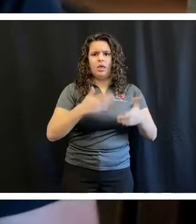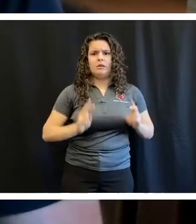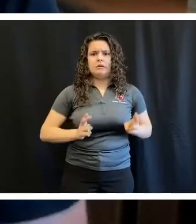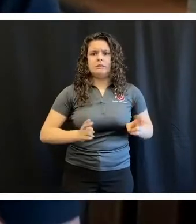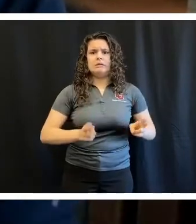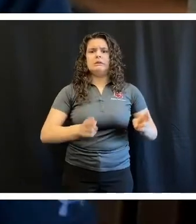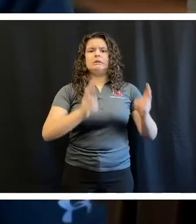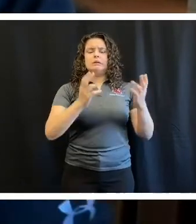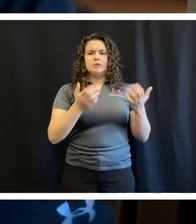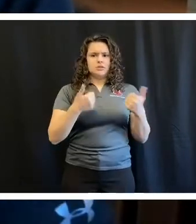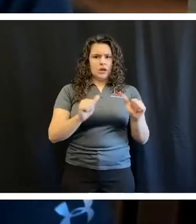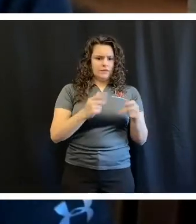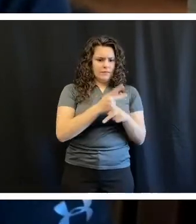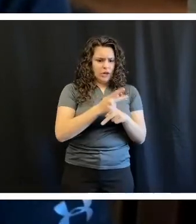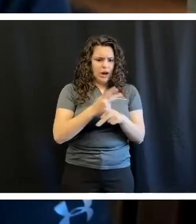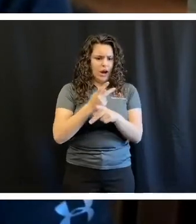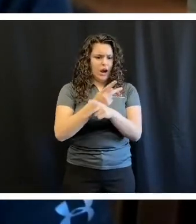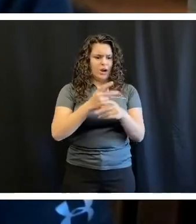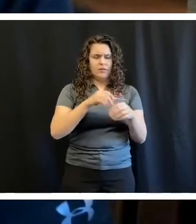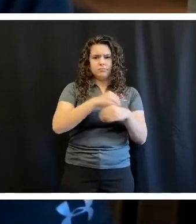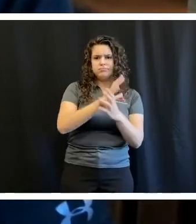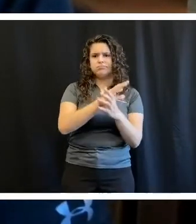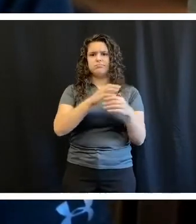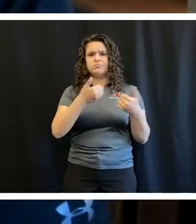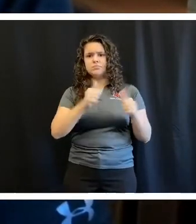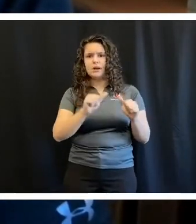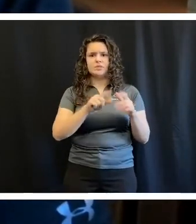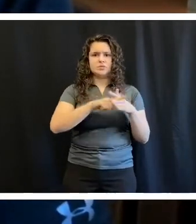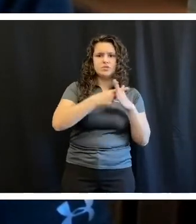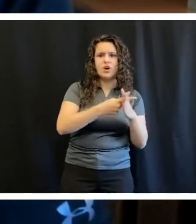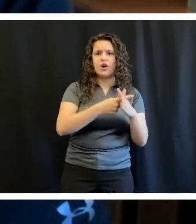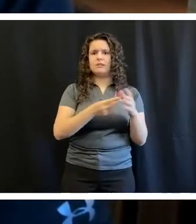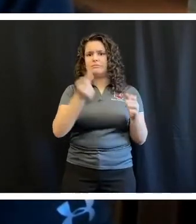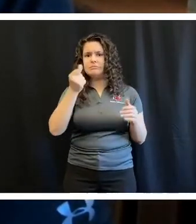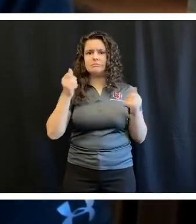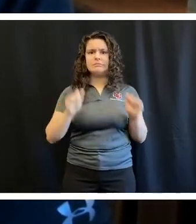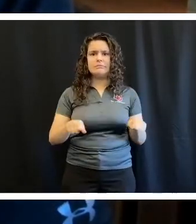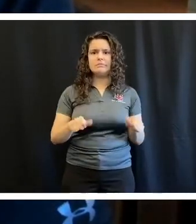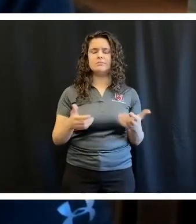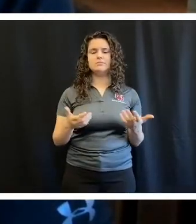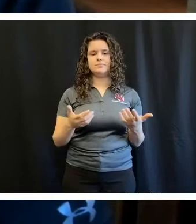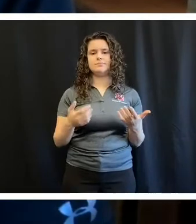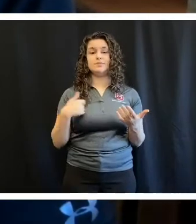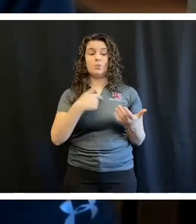to get as operational as fast as they could. We saw a number of Lamar University alumni